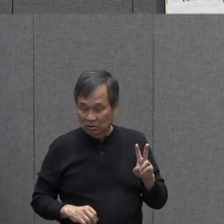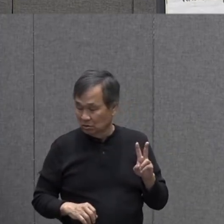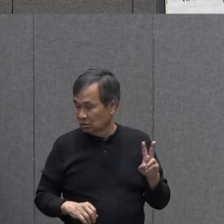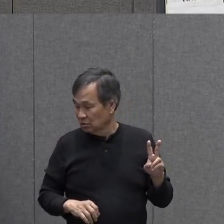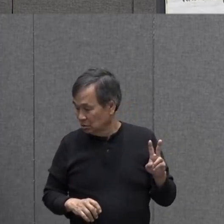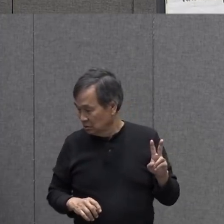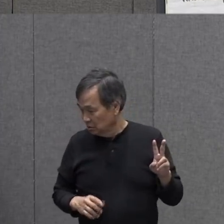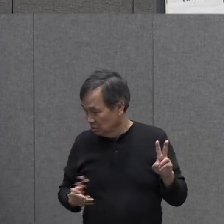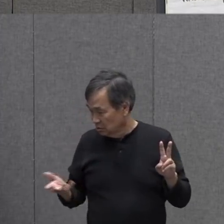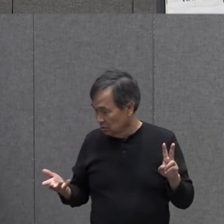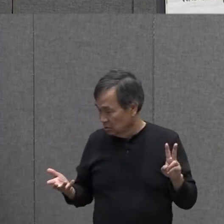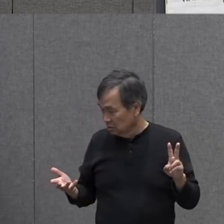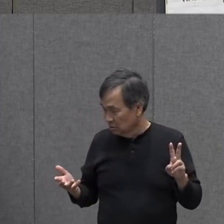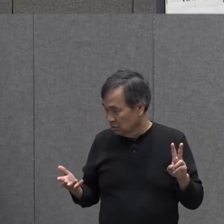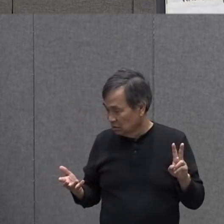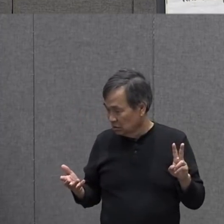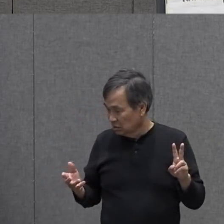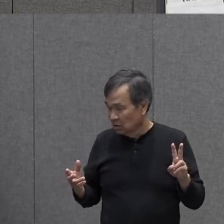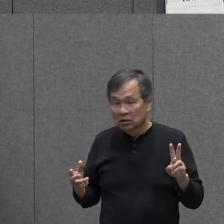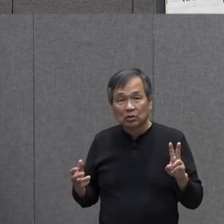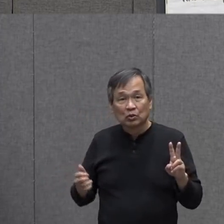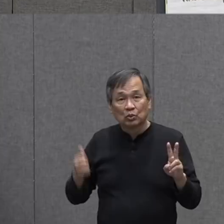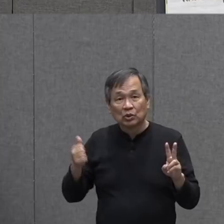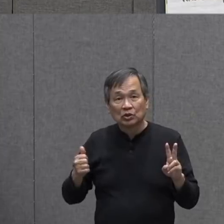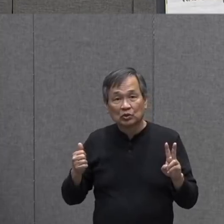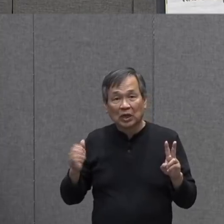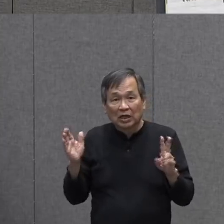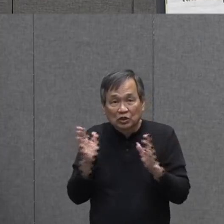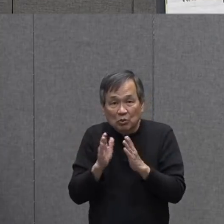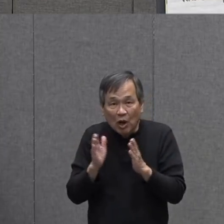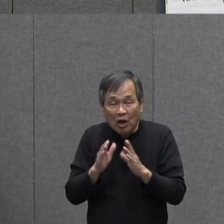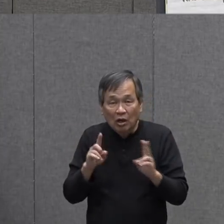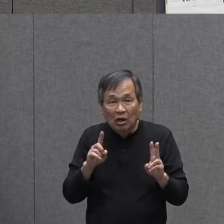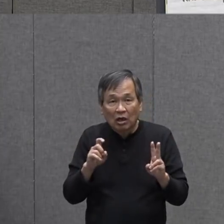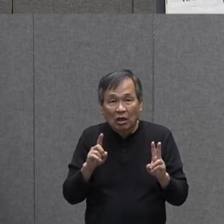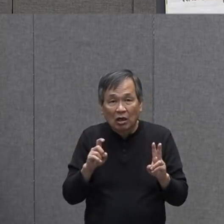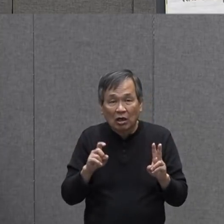Yep, now we're gonna try to find the next smallest, right?